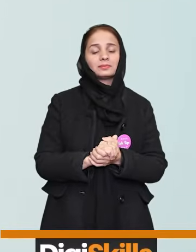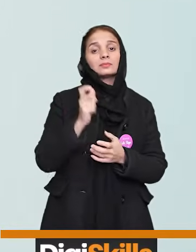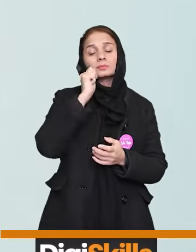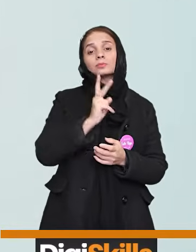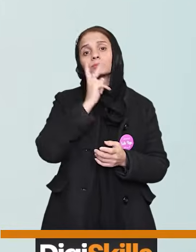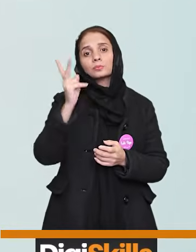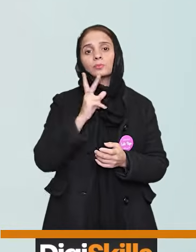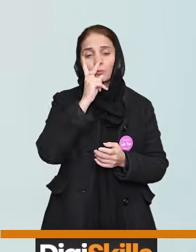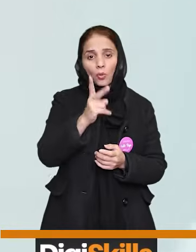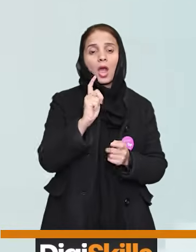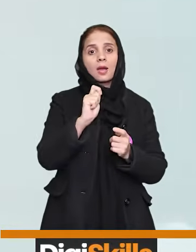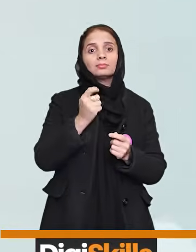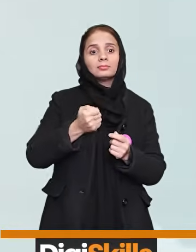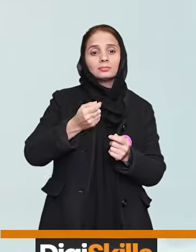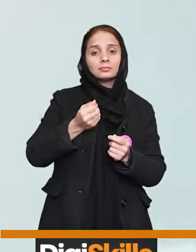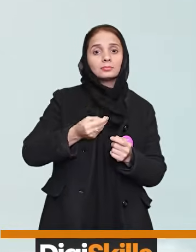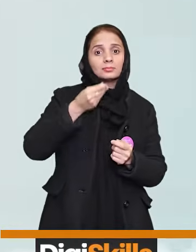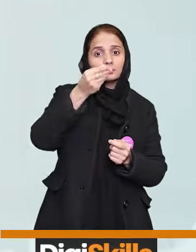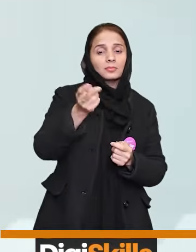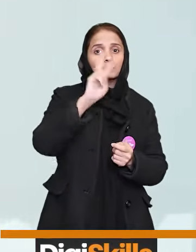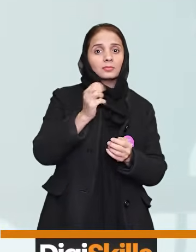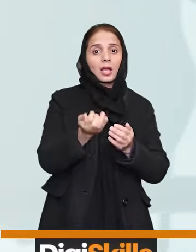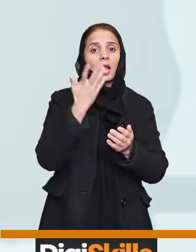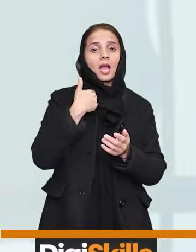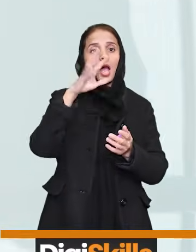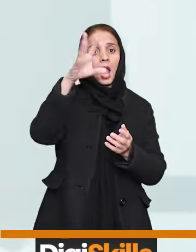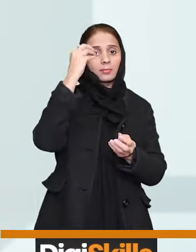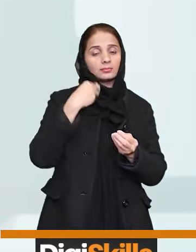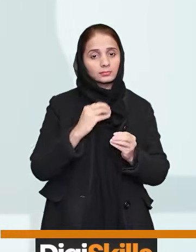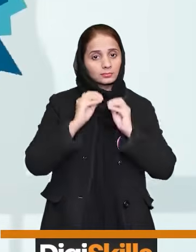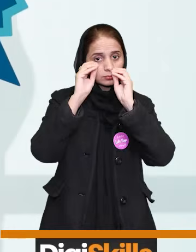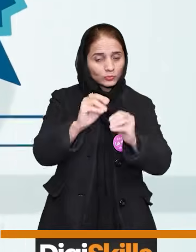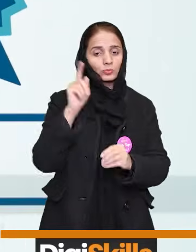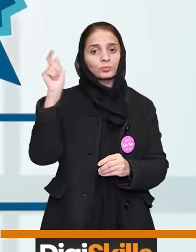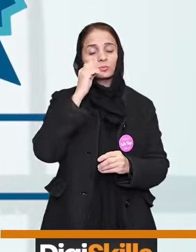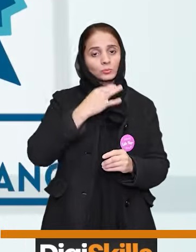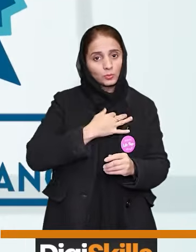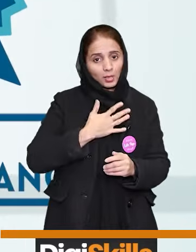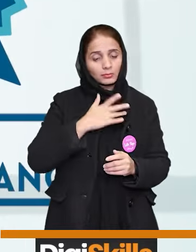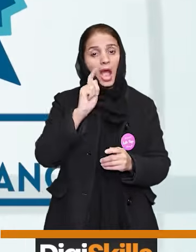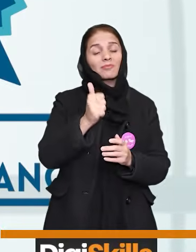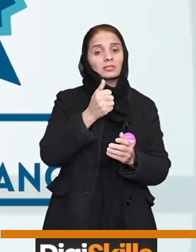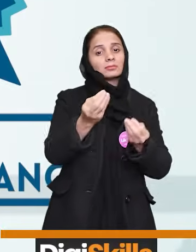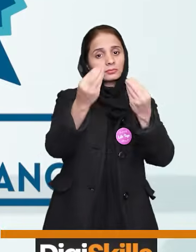When an employer hires a freelancer, they expect the best out of them.